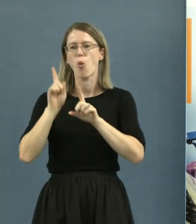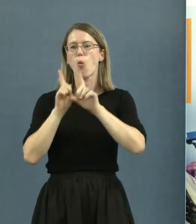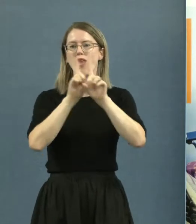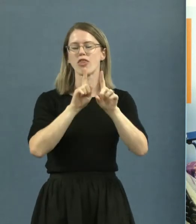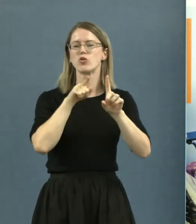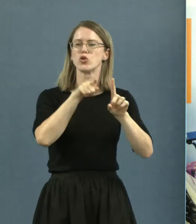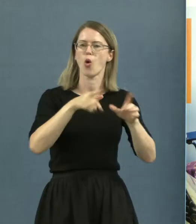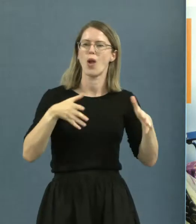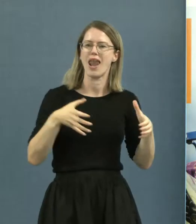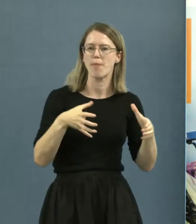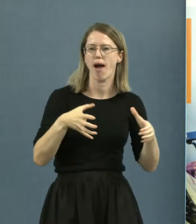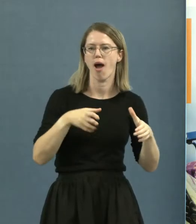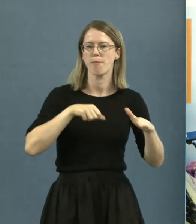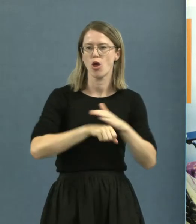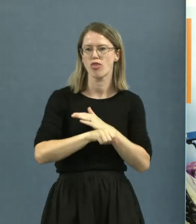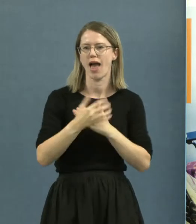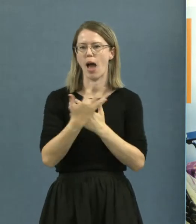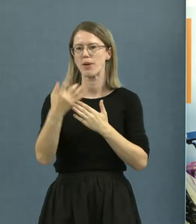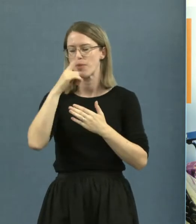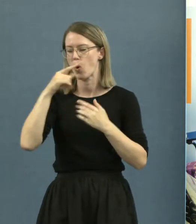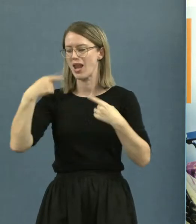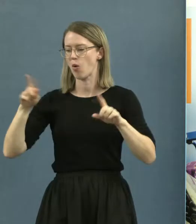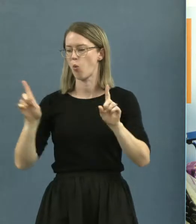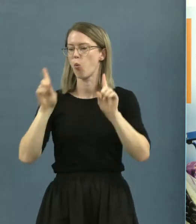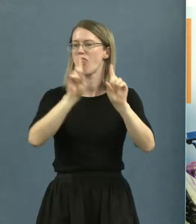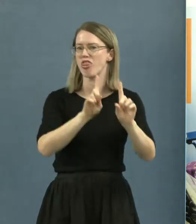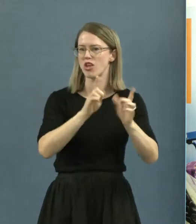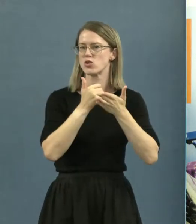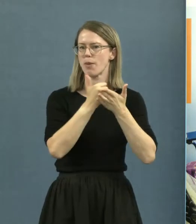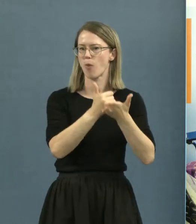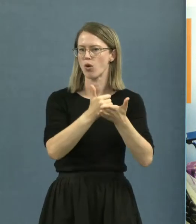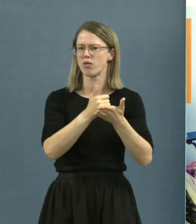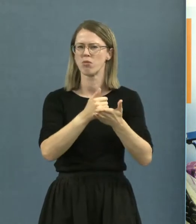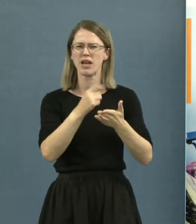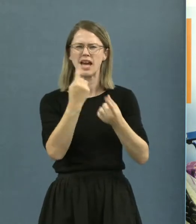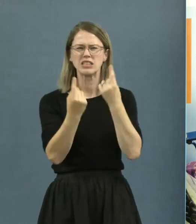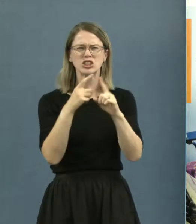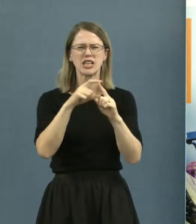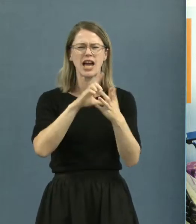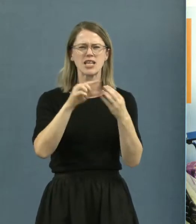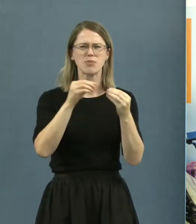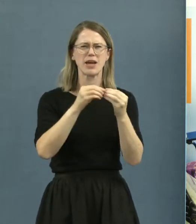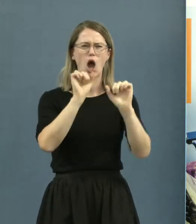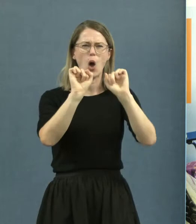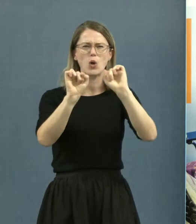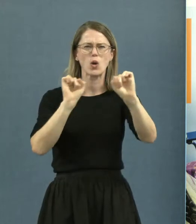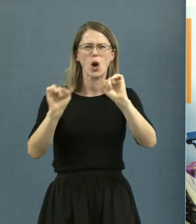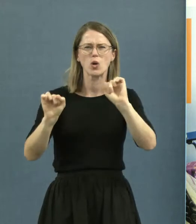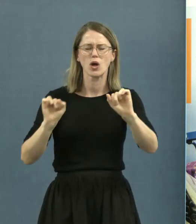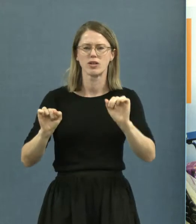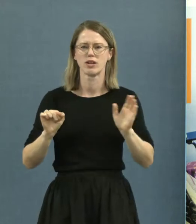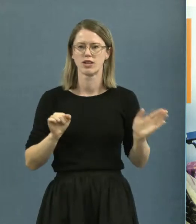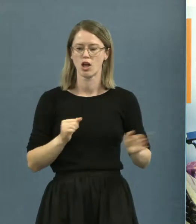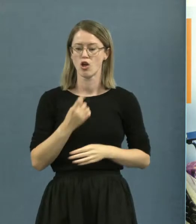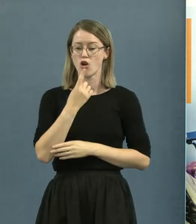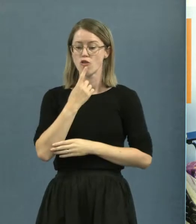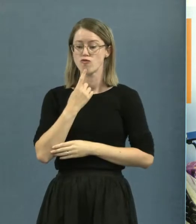across DHBs under red? Do you know the support people limit? It's not specifically a